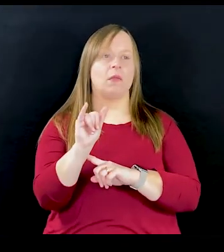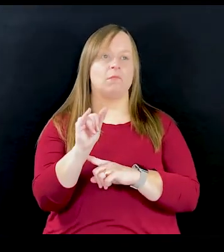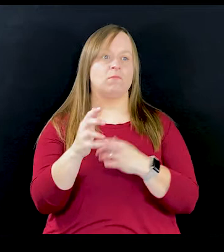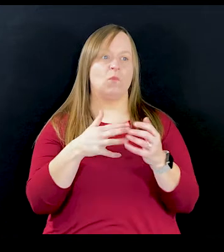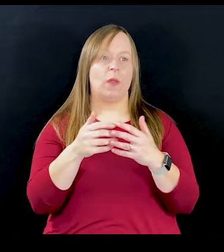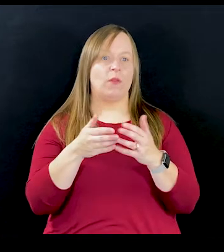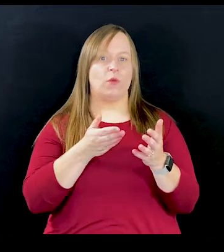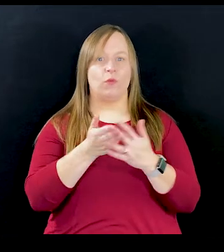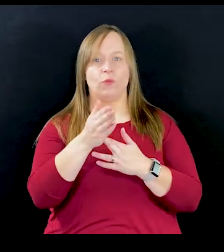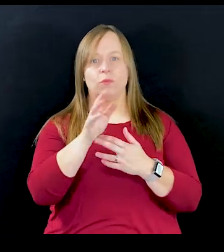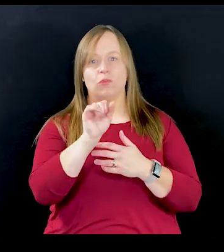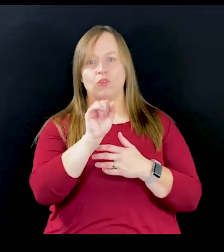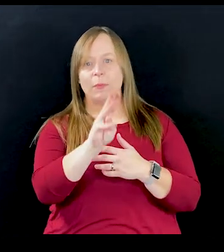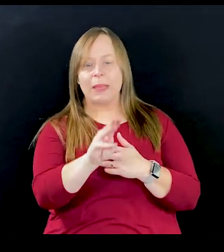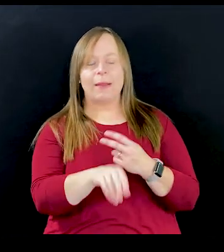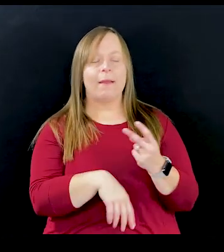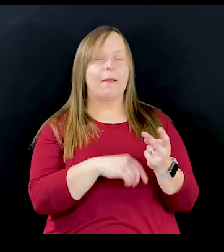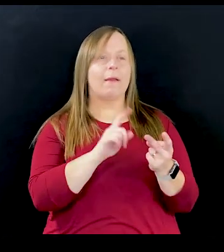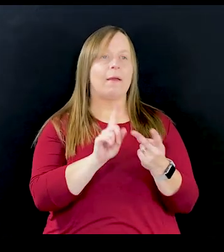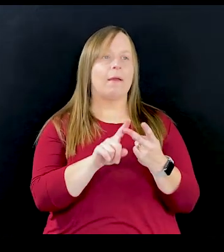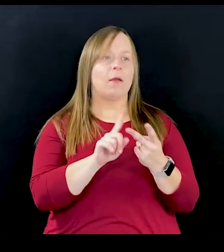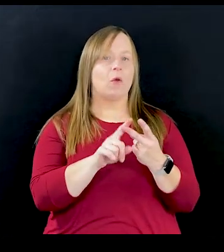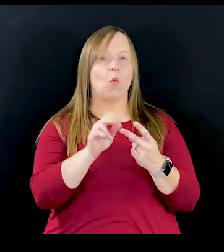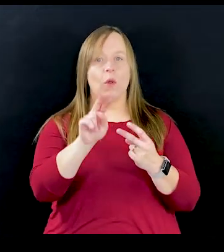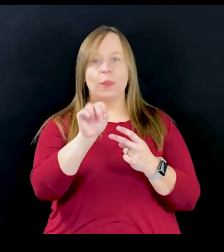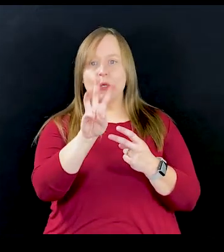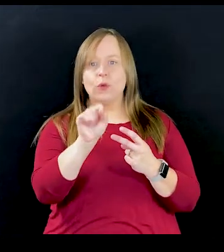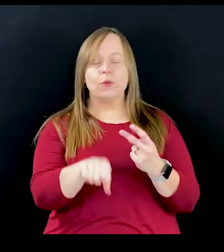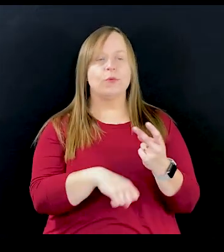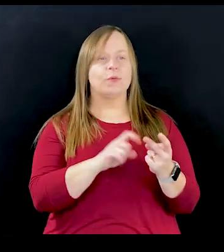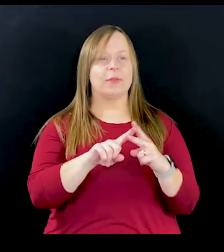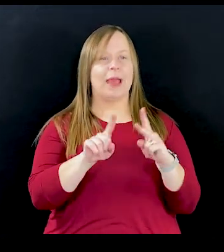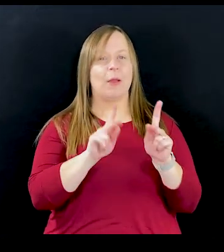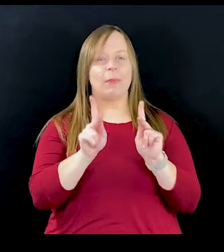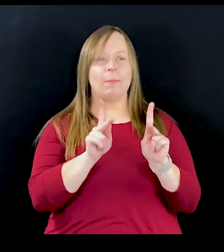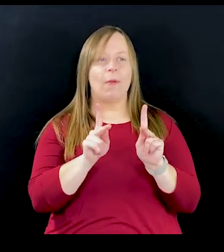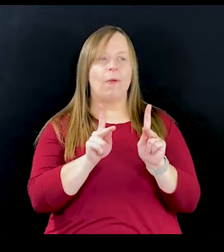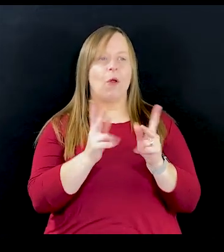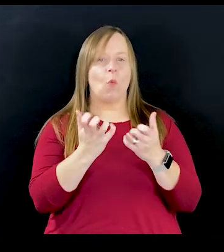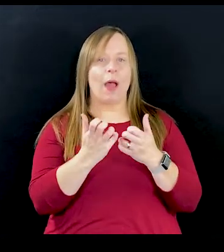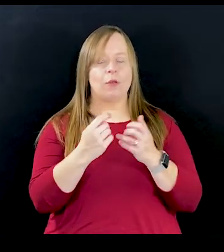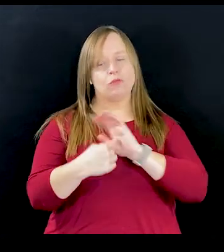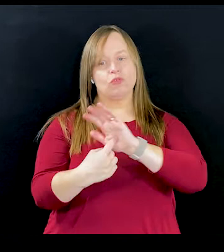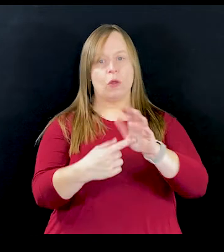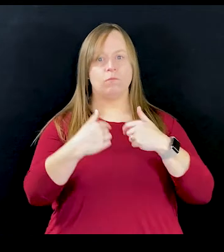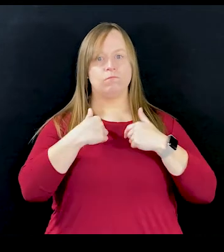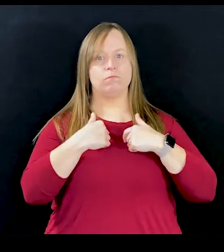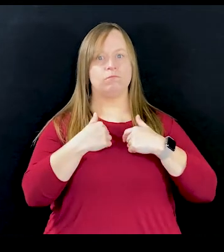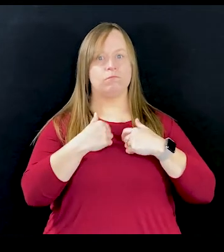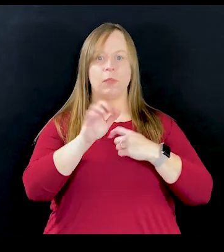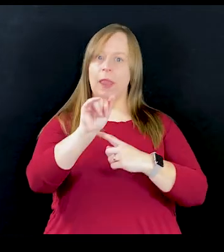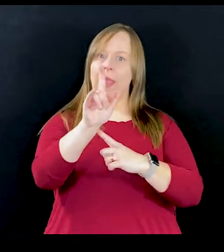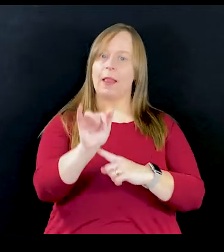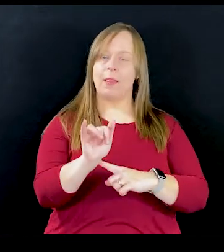whether it is through social media or in the news and how people want to show that they're an ally.